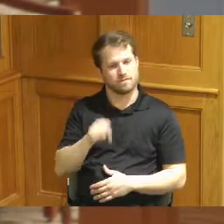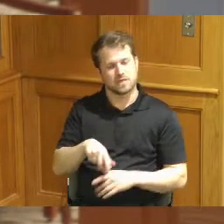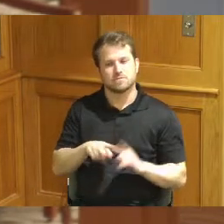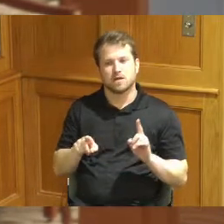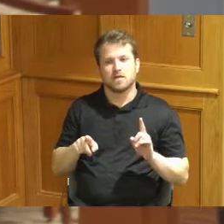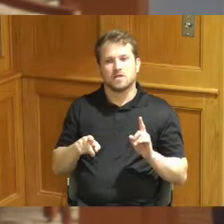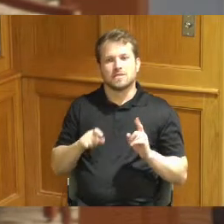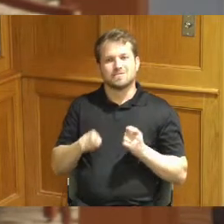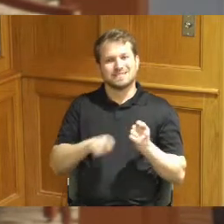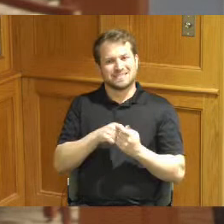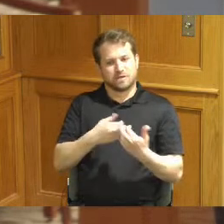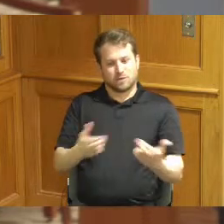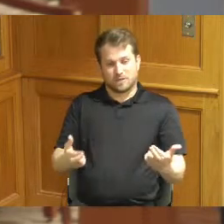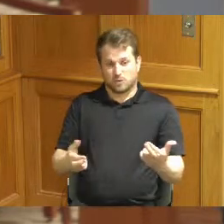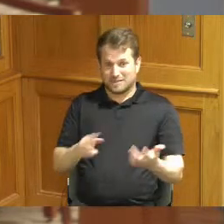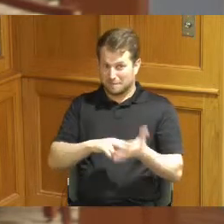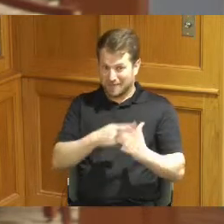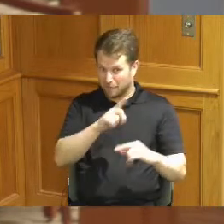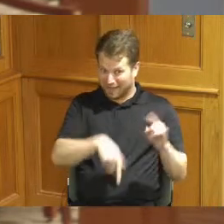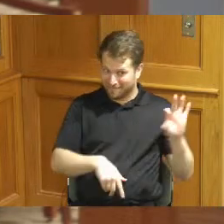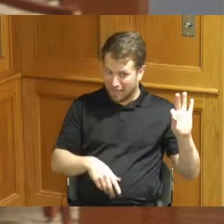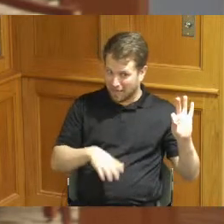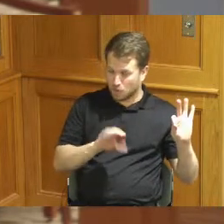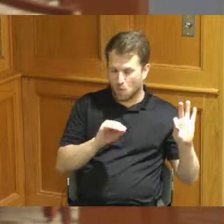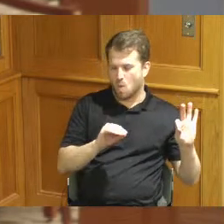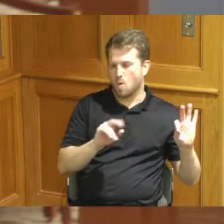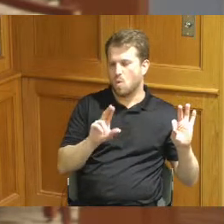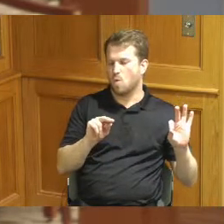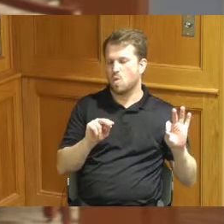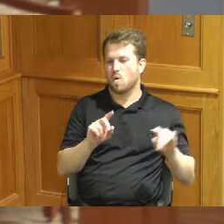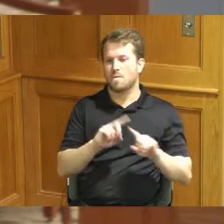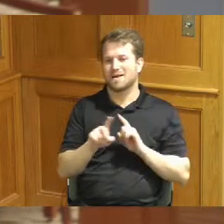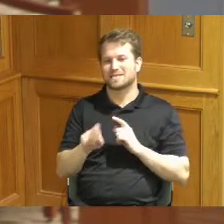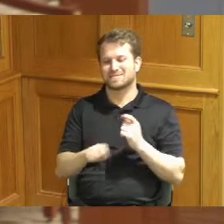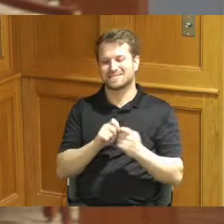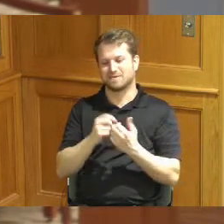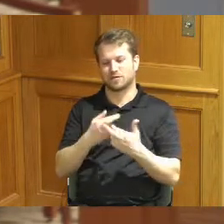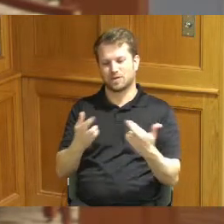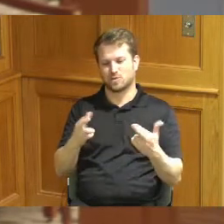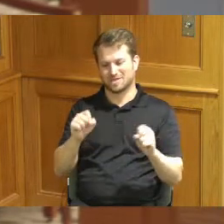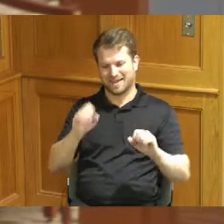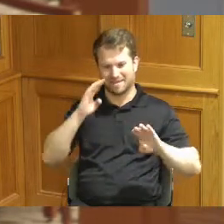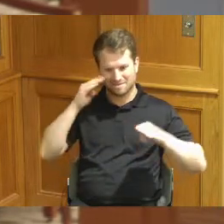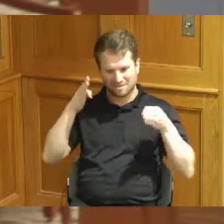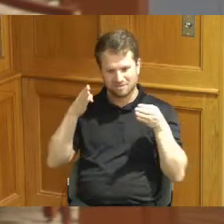specific resource not that we can't find one but we don't have a specific resource to Target that